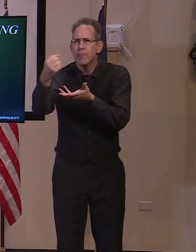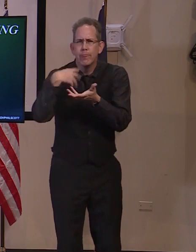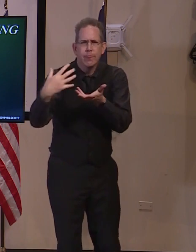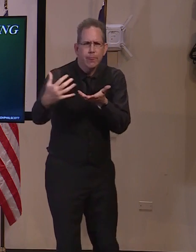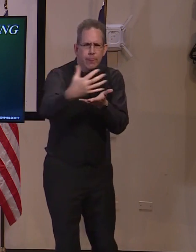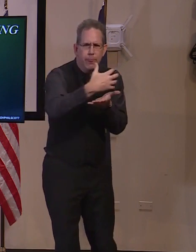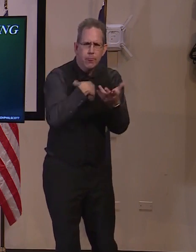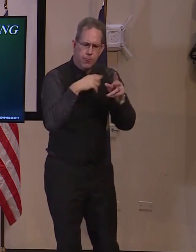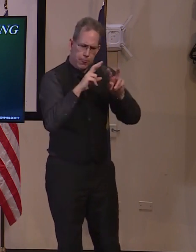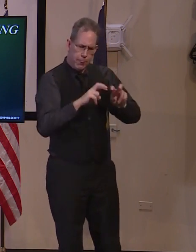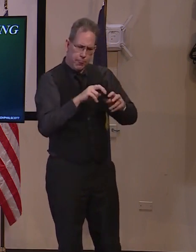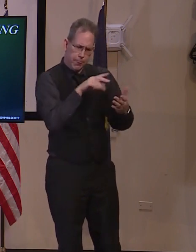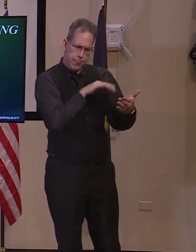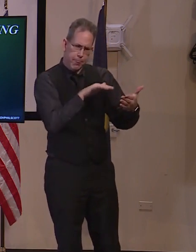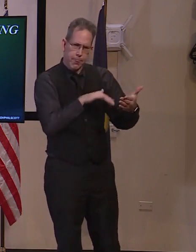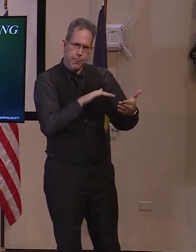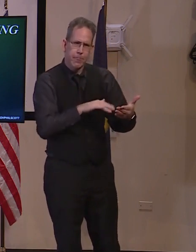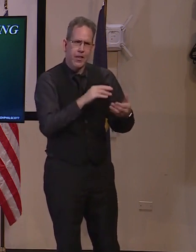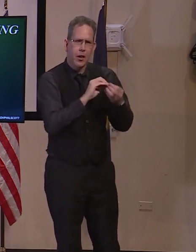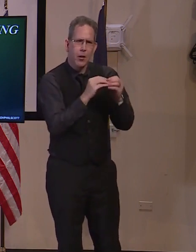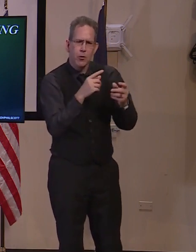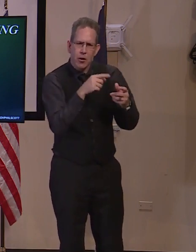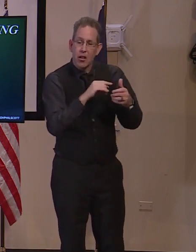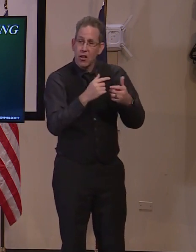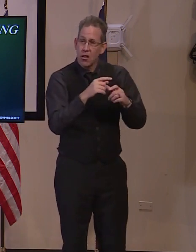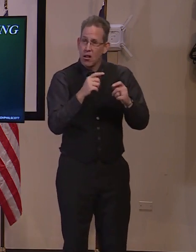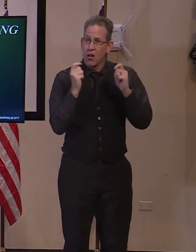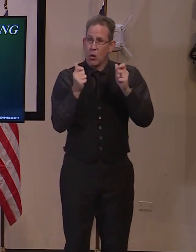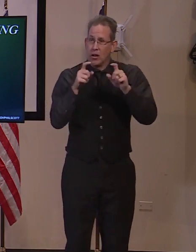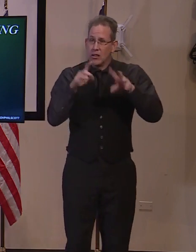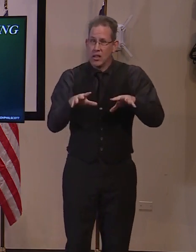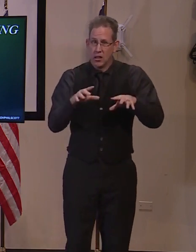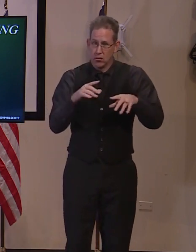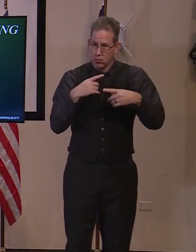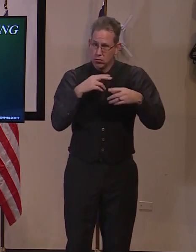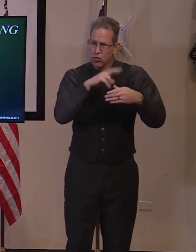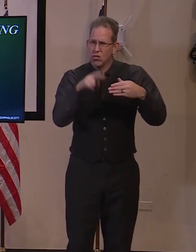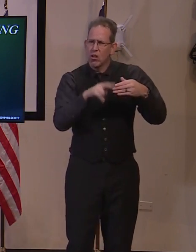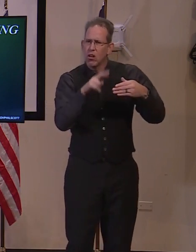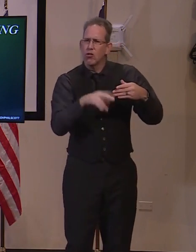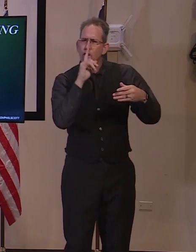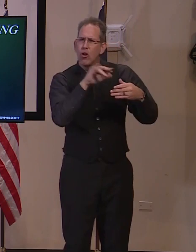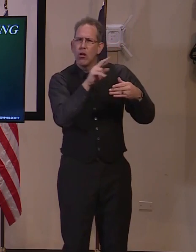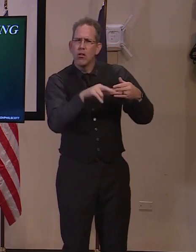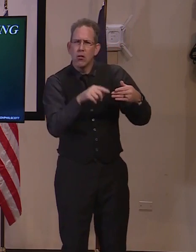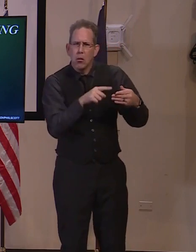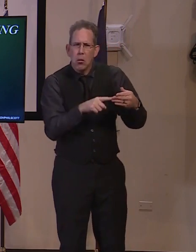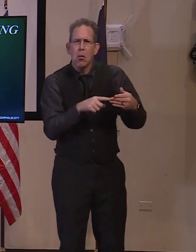testing, The data seem to indicate a 0.9% average positivity rate. This